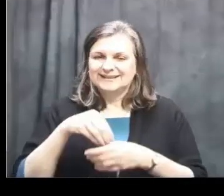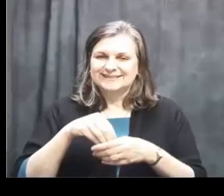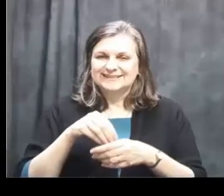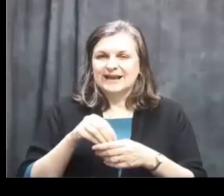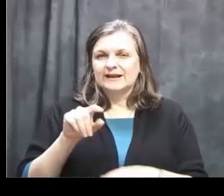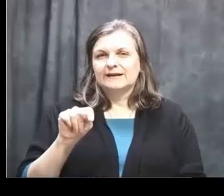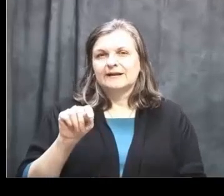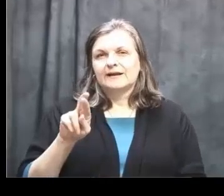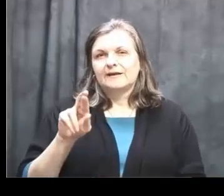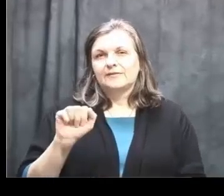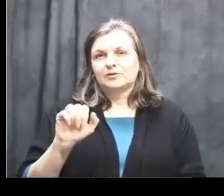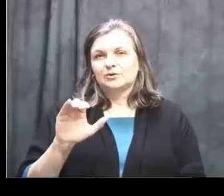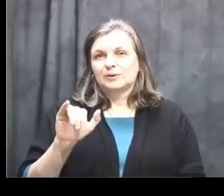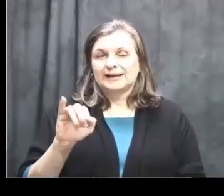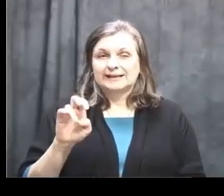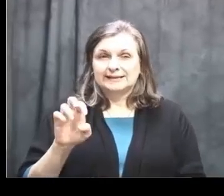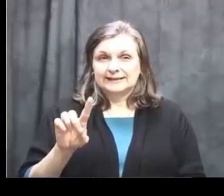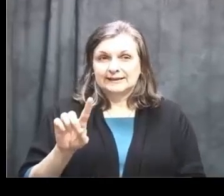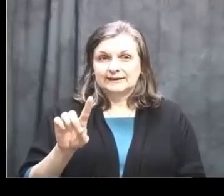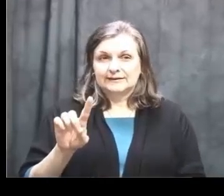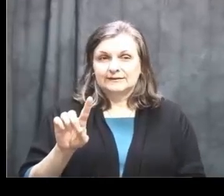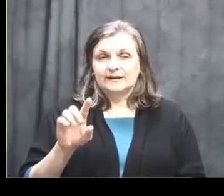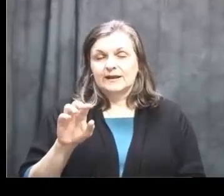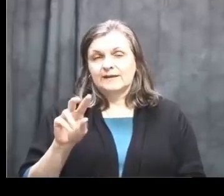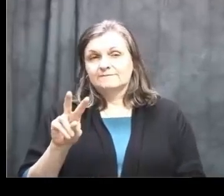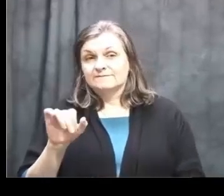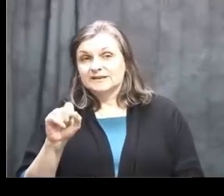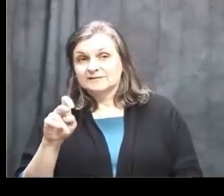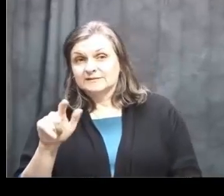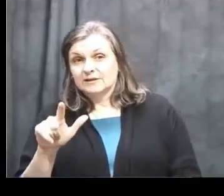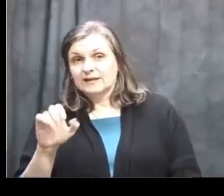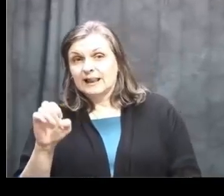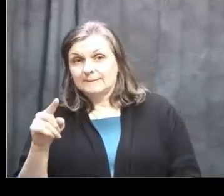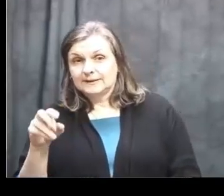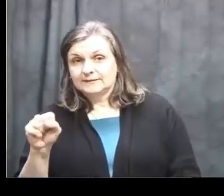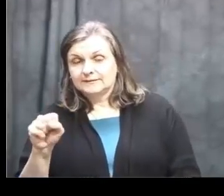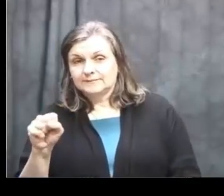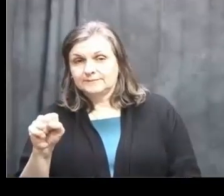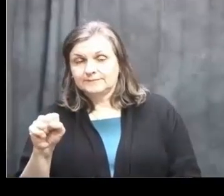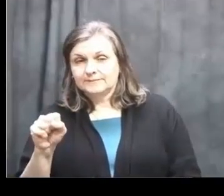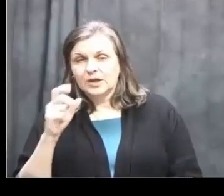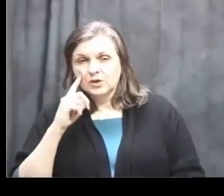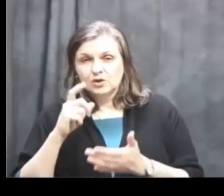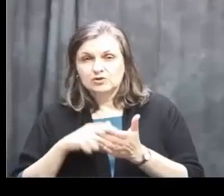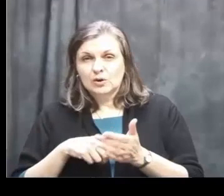the tracheid and vessel elements moving water up the plant all right? now the water molecules